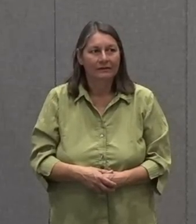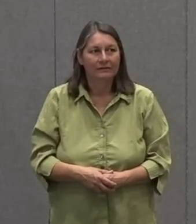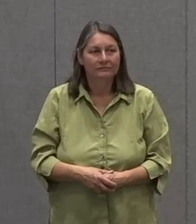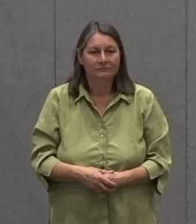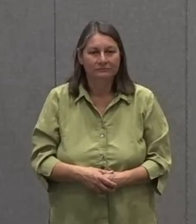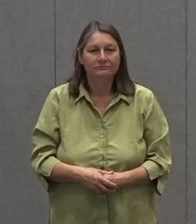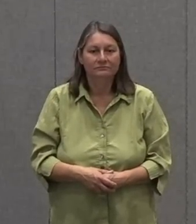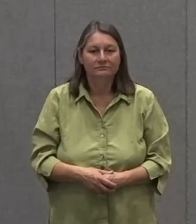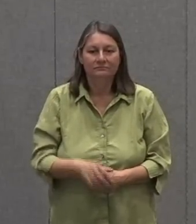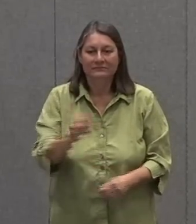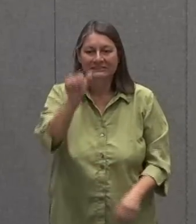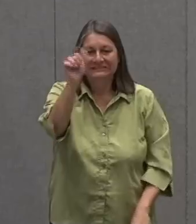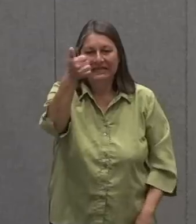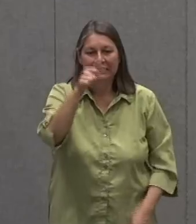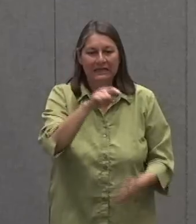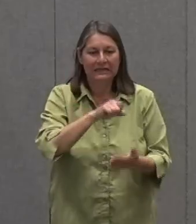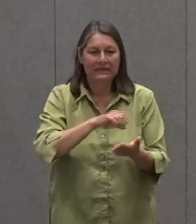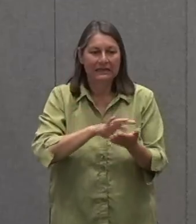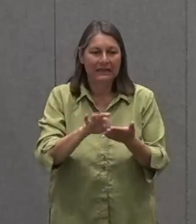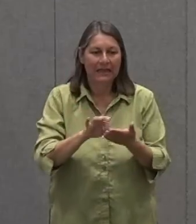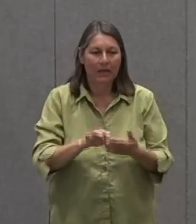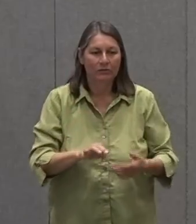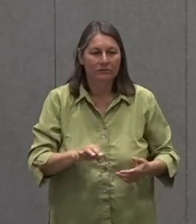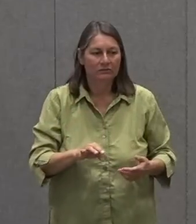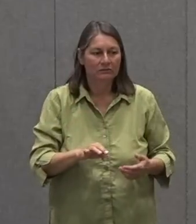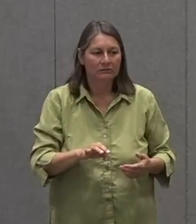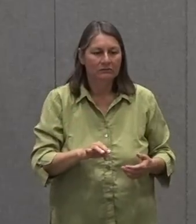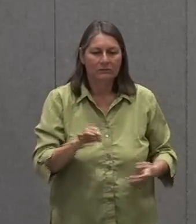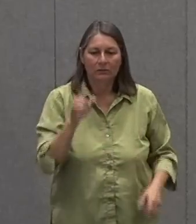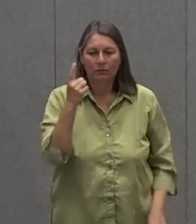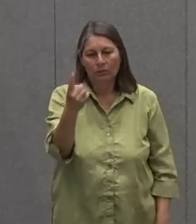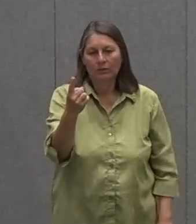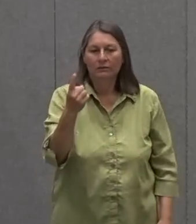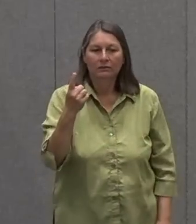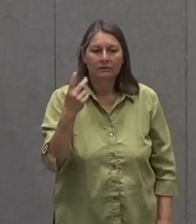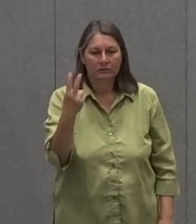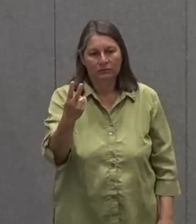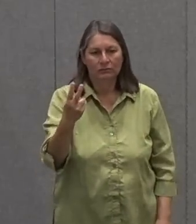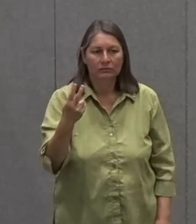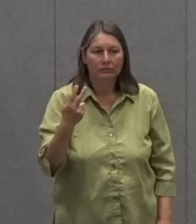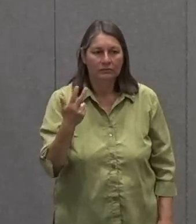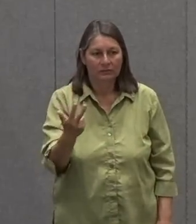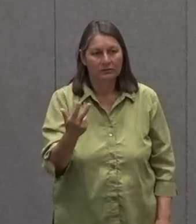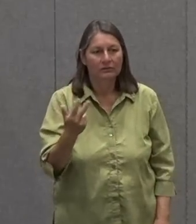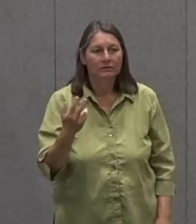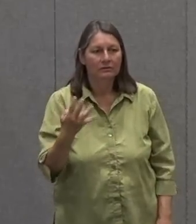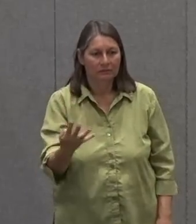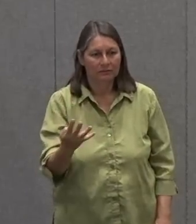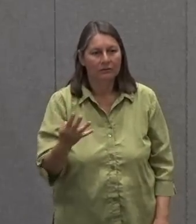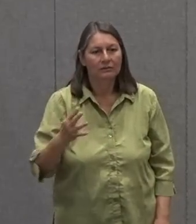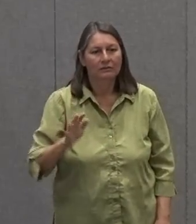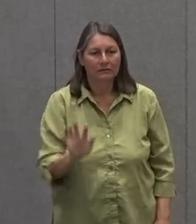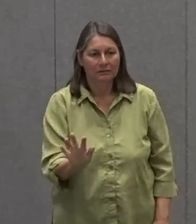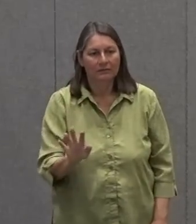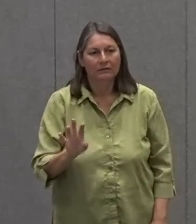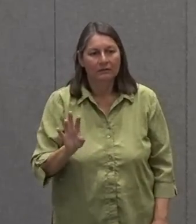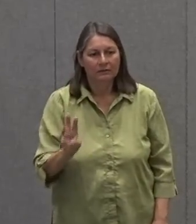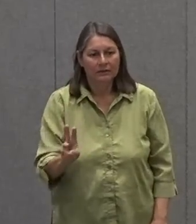That's what all the different beasts were doing at the very beginning. Then we know the antelope counted by twos.